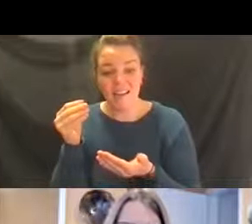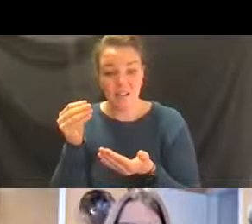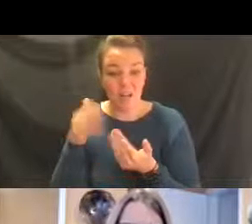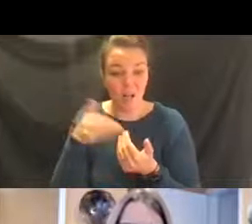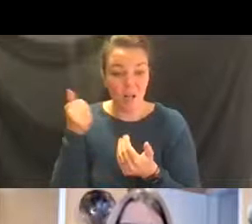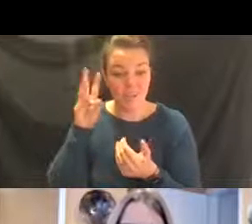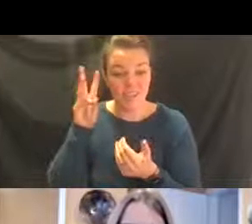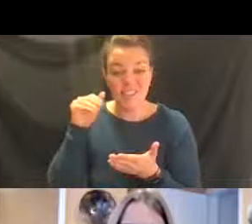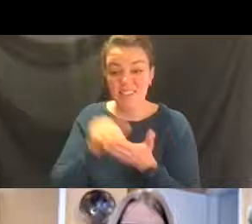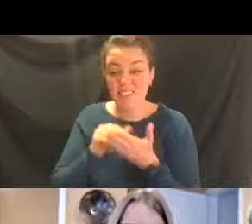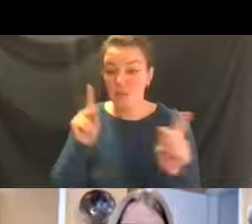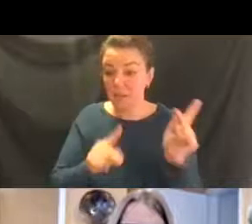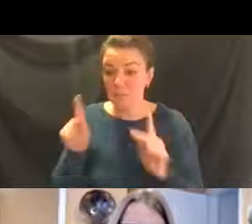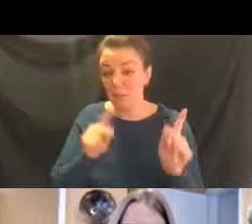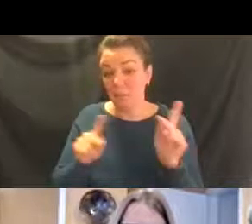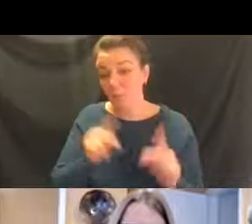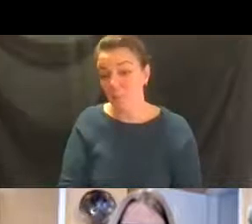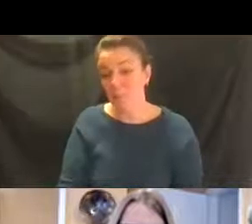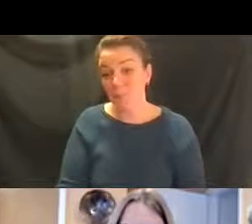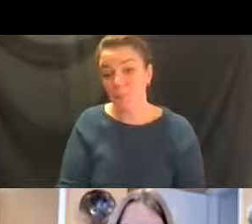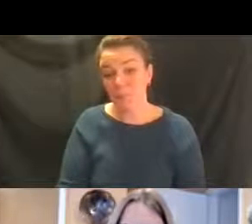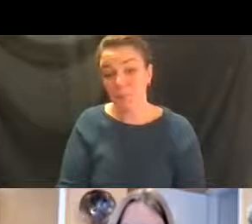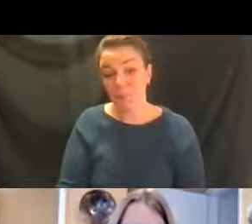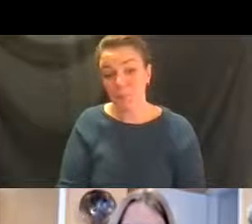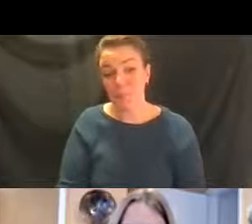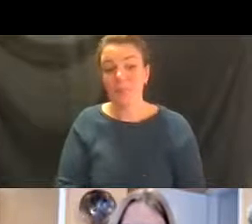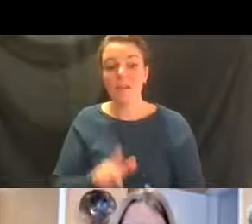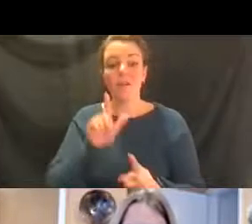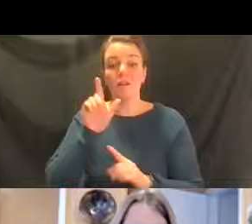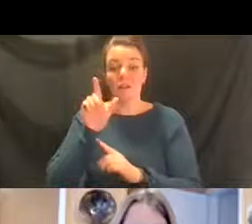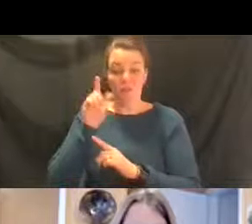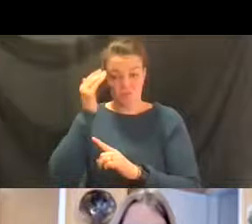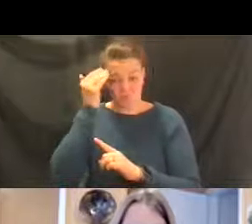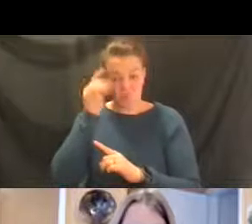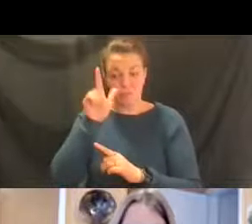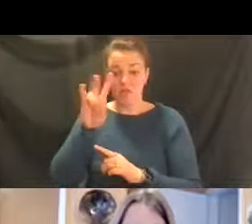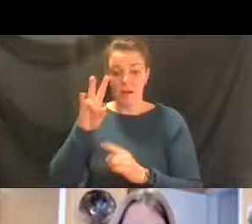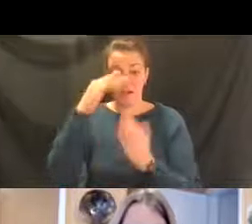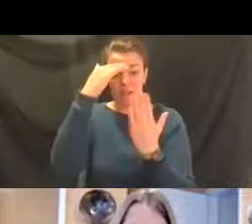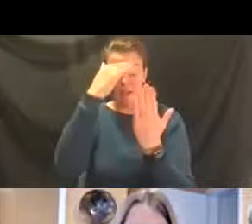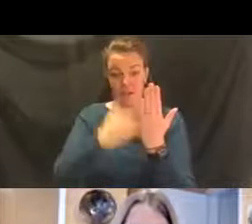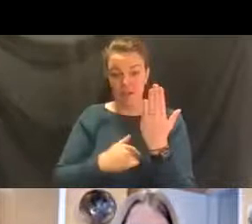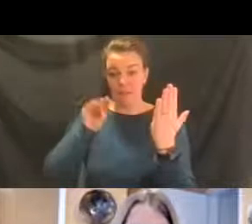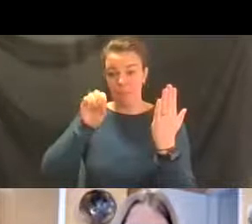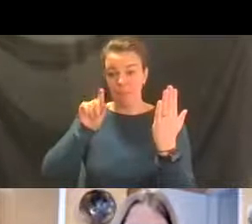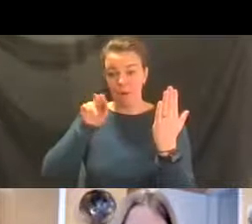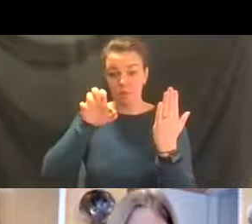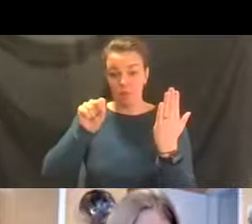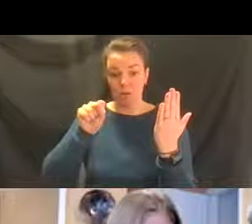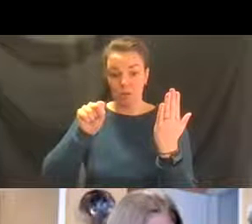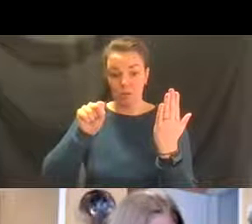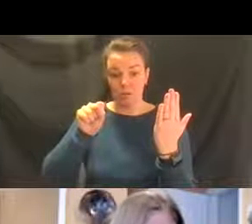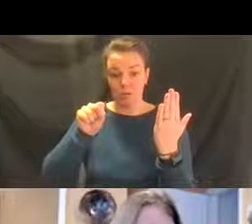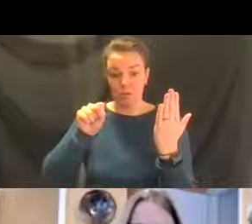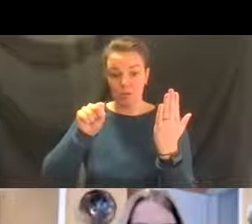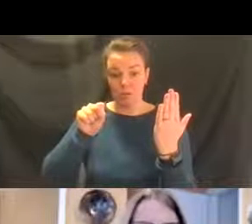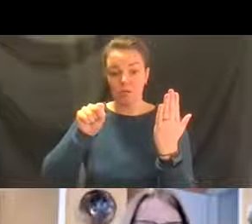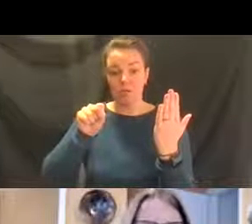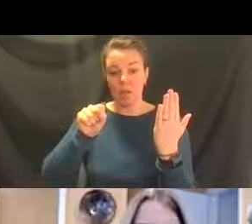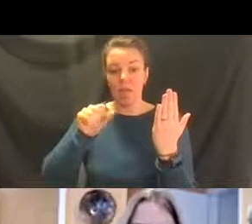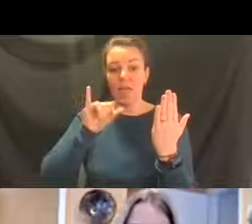6,000 learner profiles. The 27 geriatric training modules touch upon managing chronic conditions